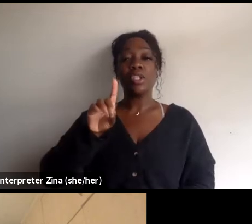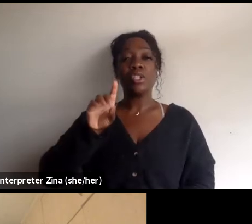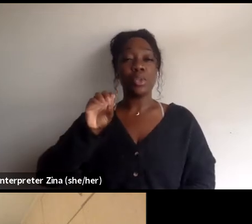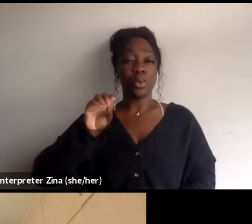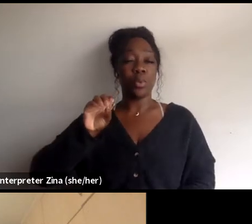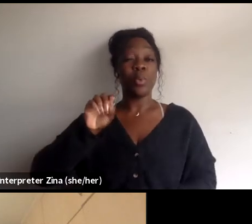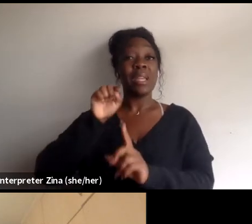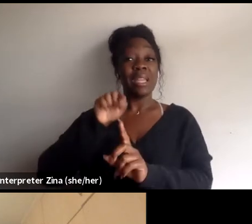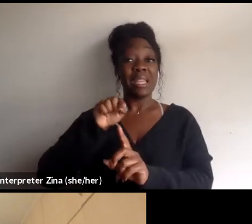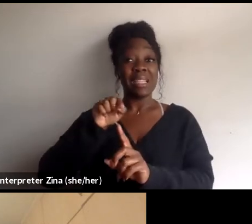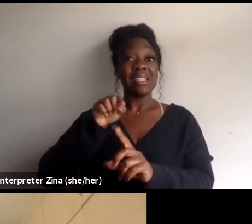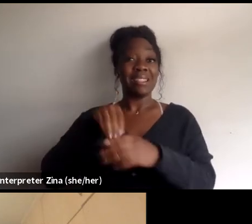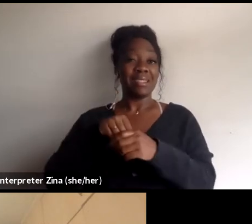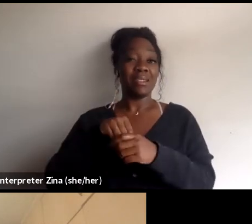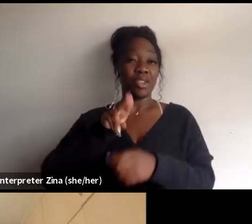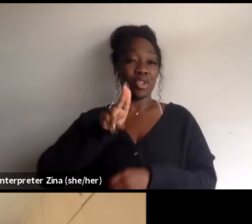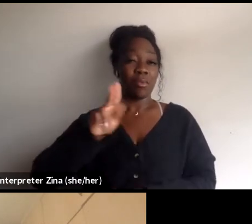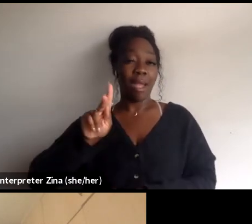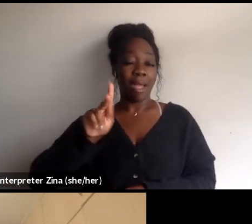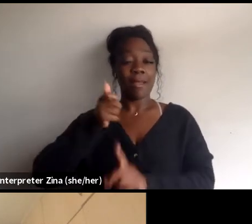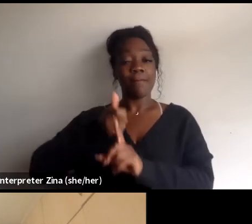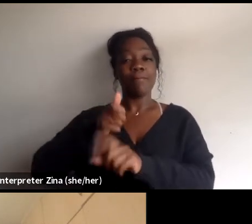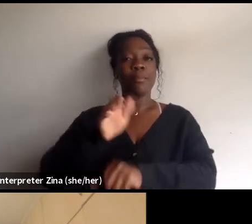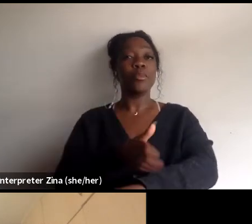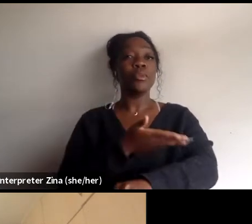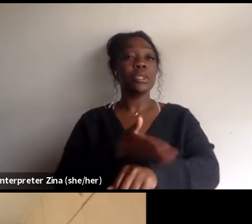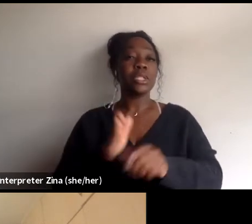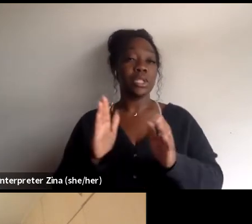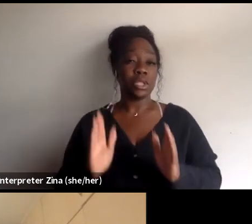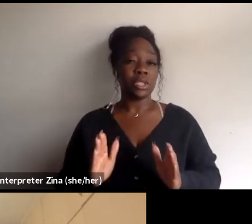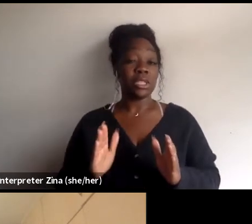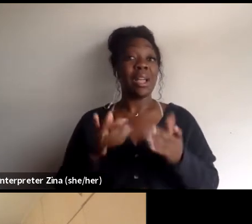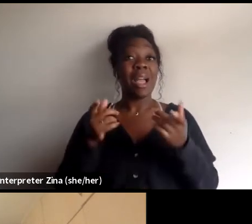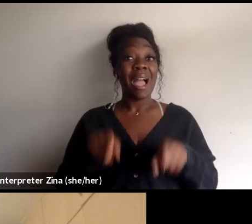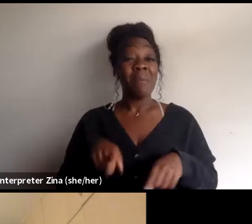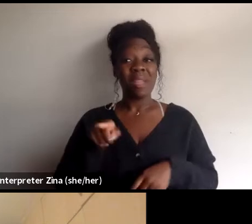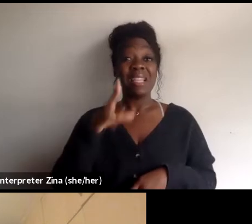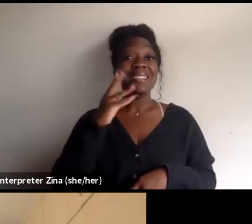And he got into an accident and he became .